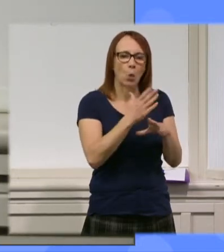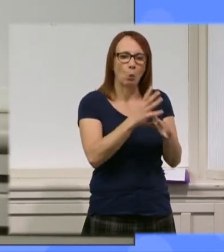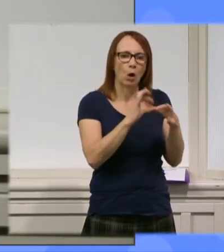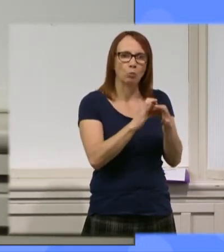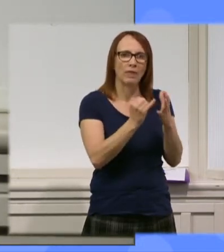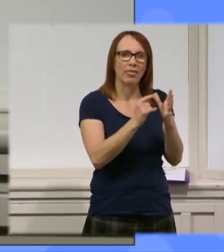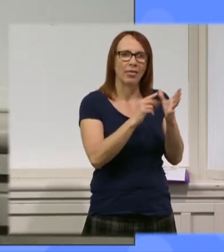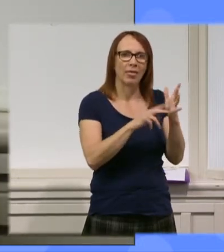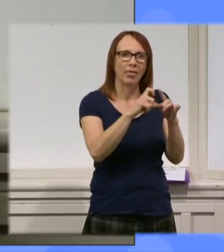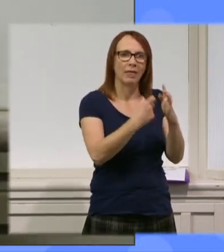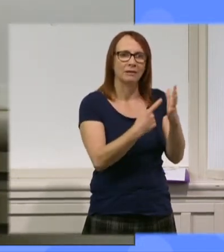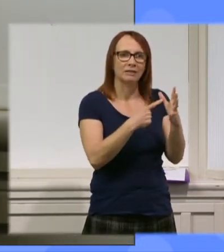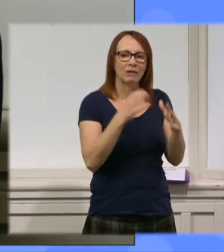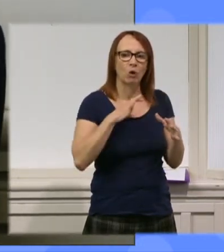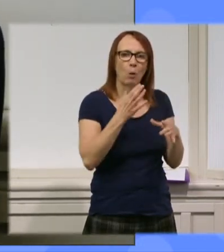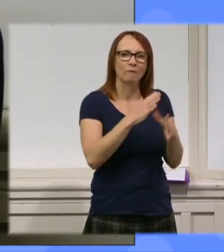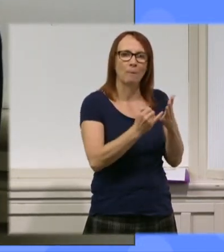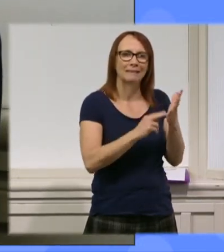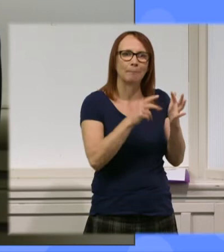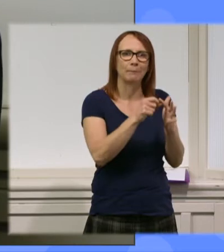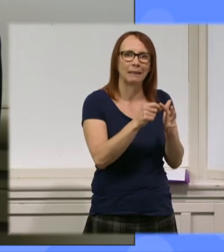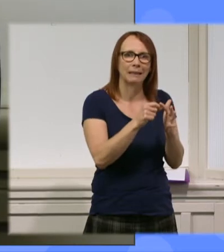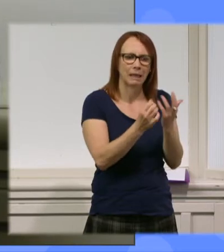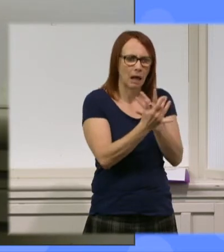from the SNP another so I mean there are there are these areas of joint working